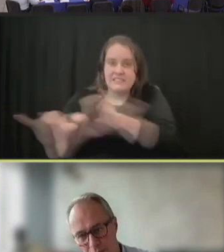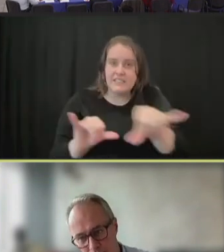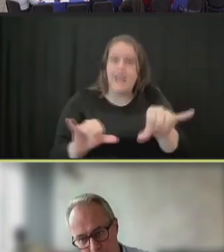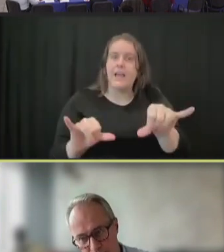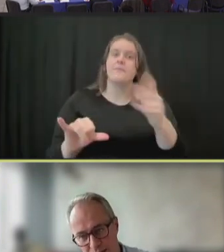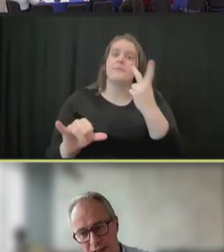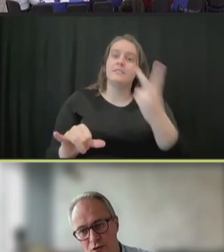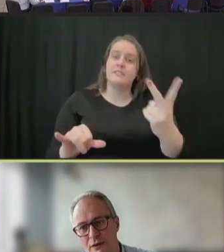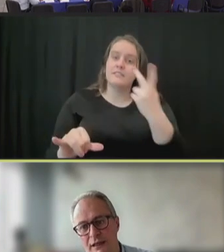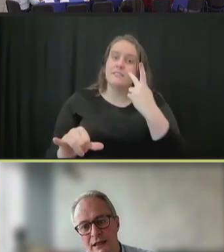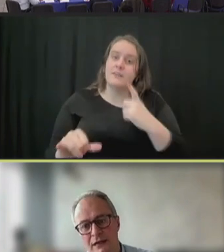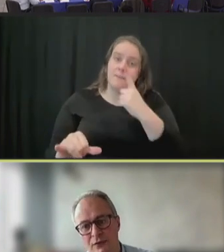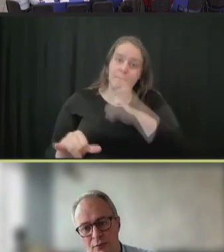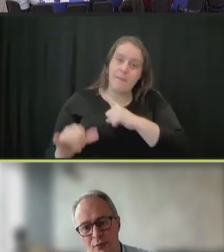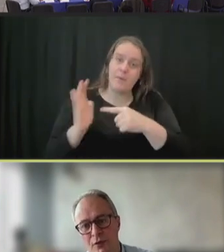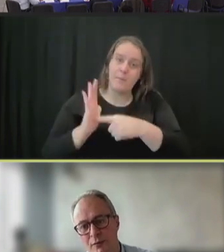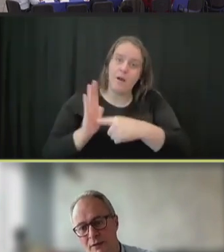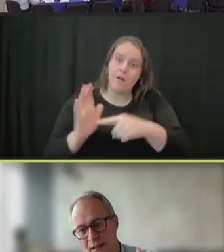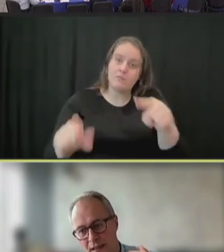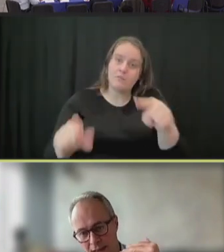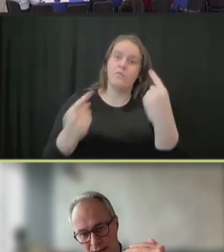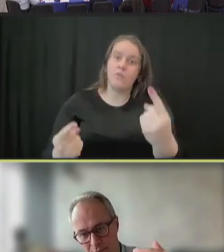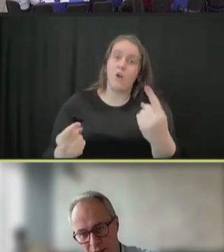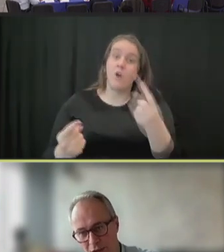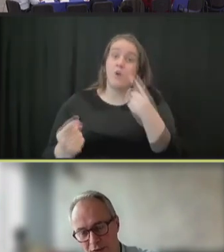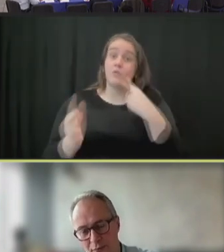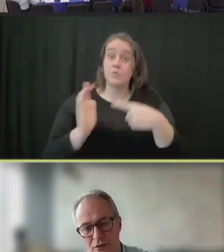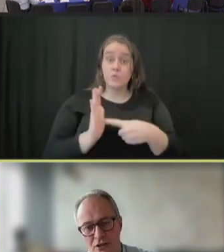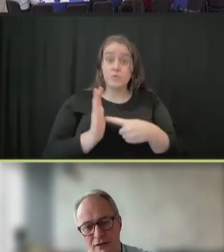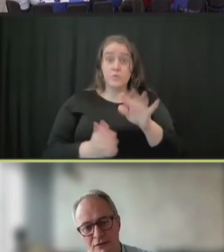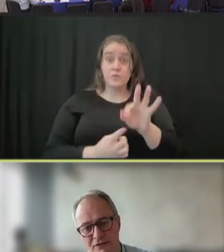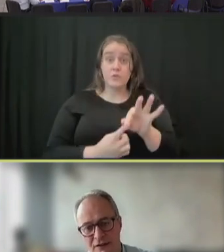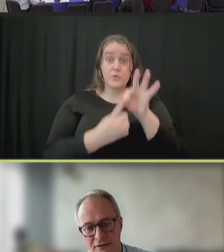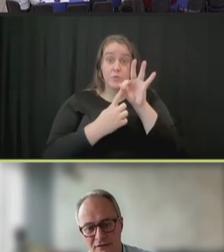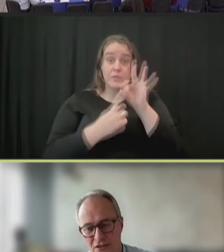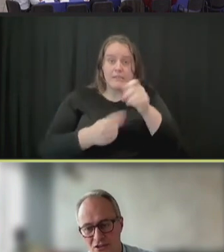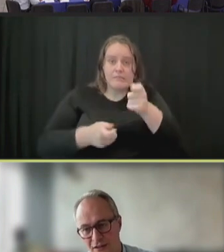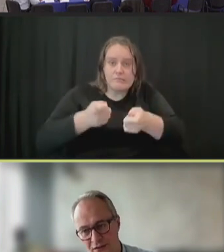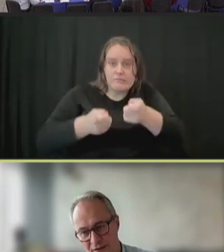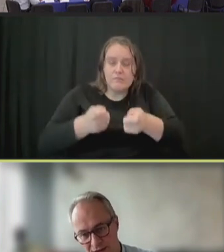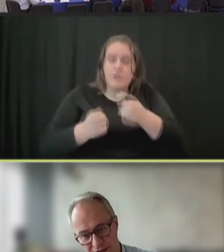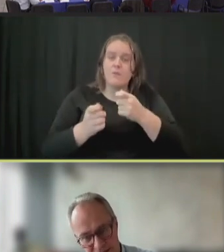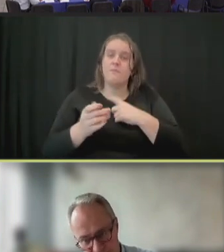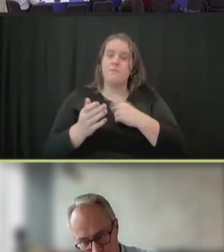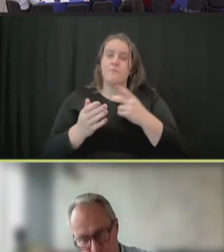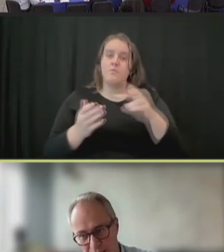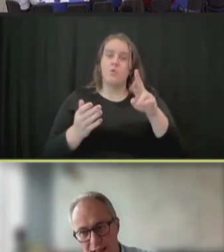promote a unique reprogramming in the myeloid progenitor cells. They generate these unique